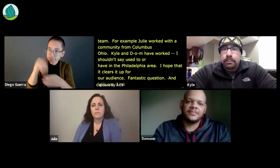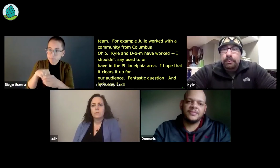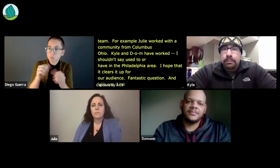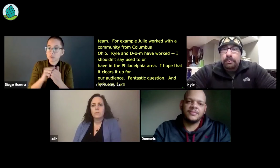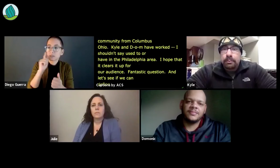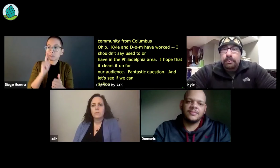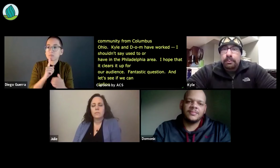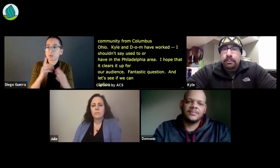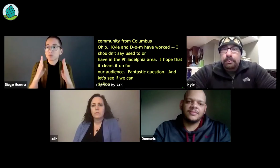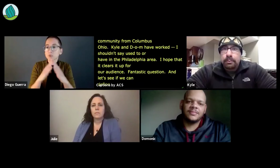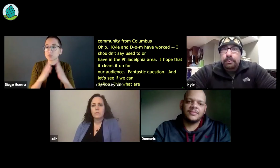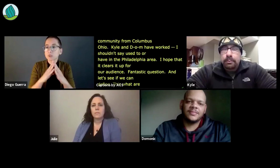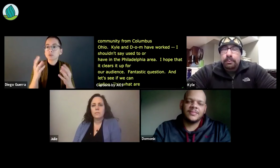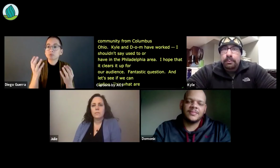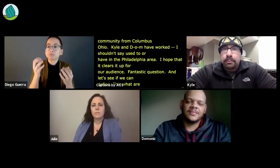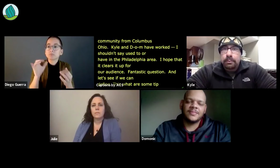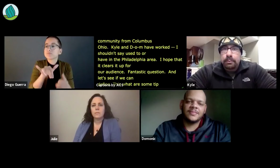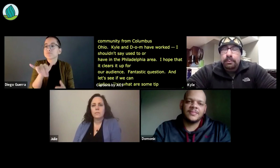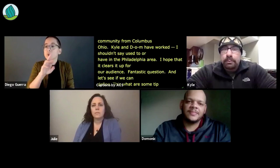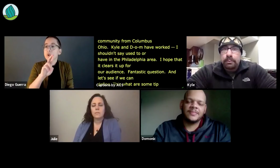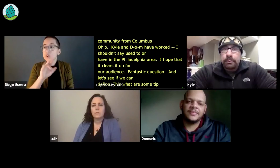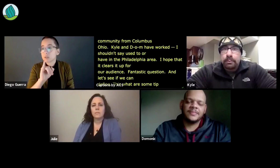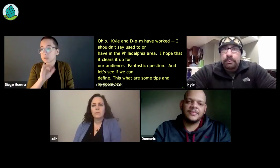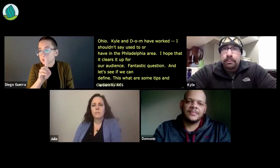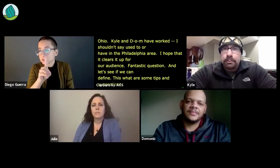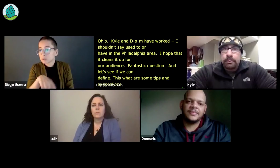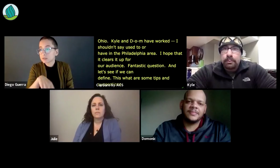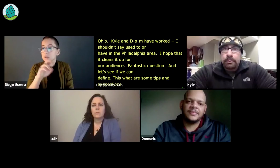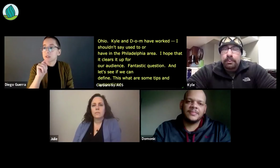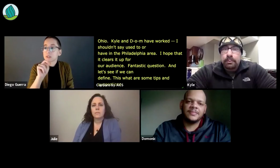is involved with the deaf community like RID or NAD